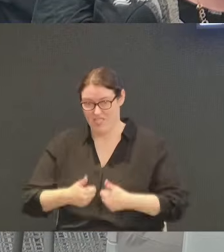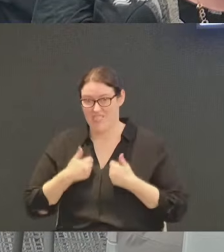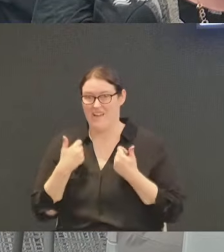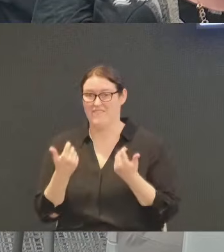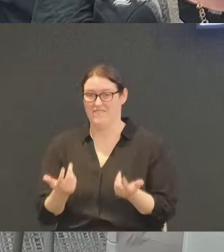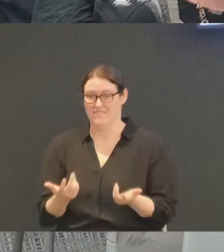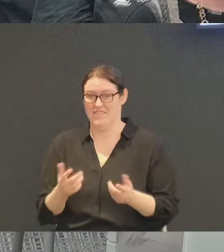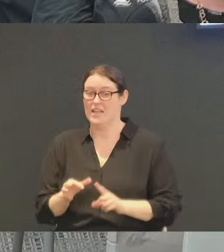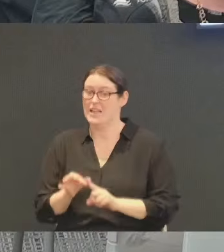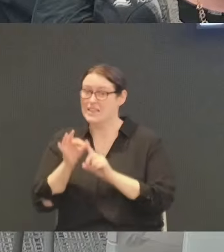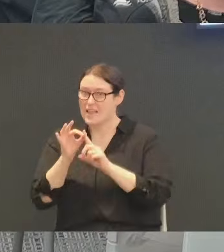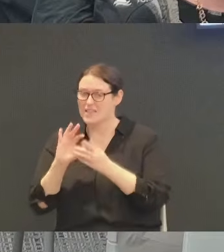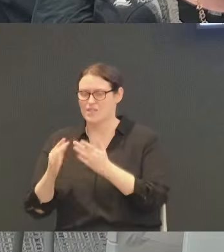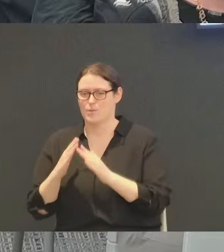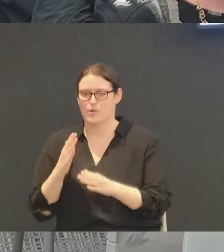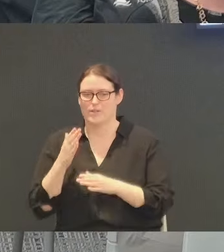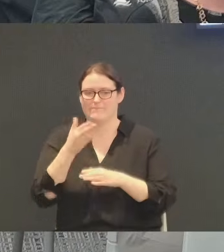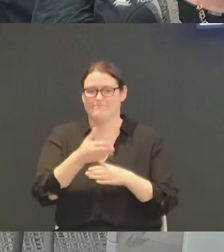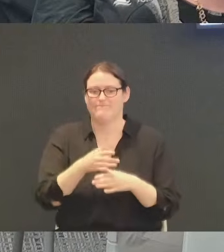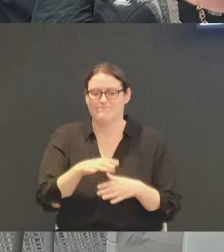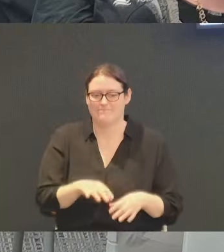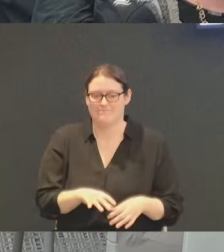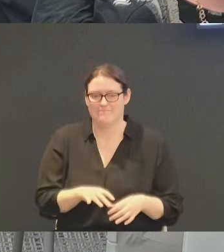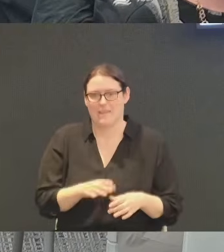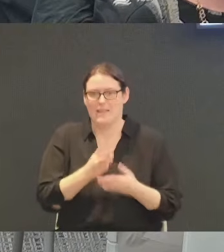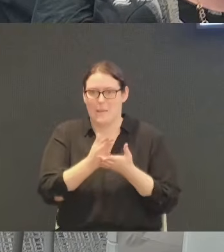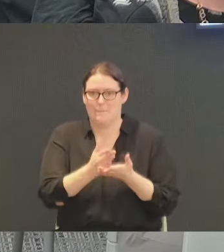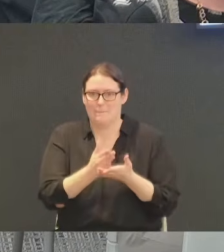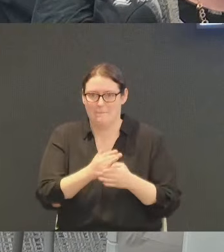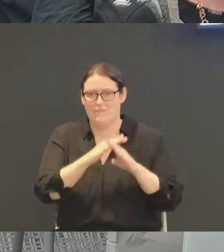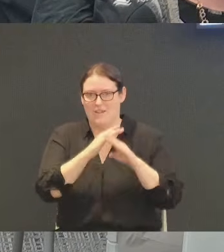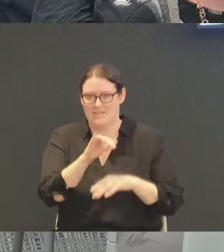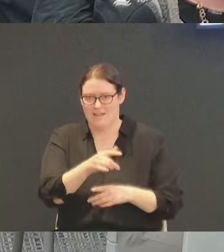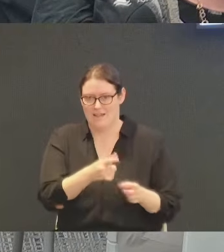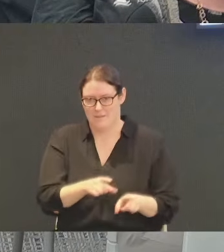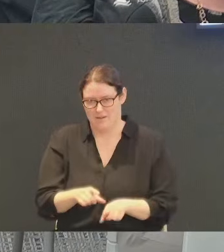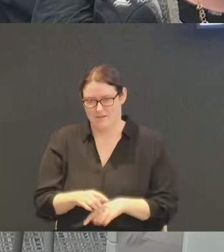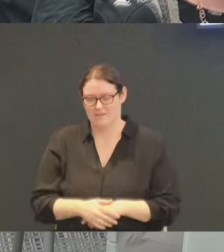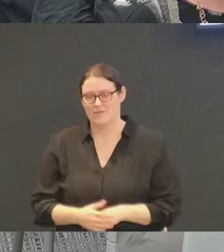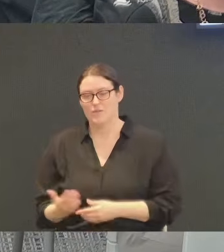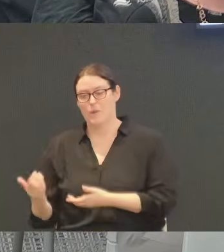a community intervene. Through our partnership with Hamilton County Job and Family Services,